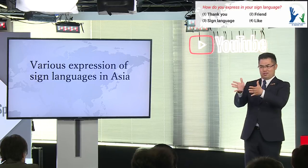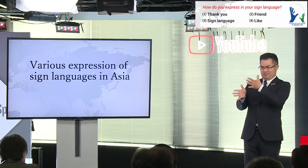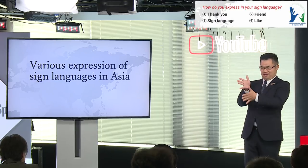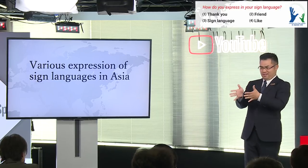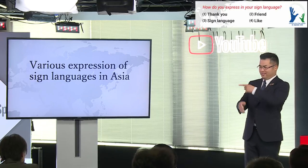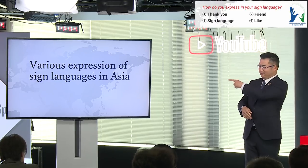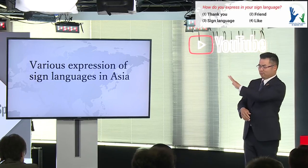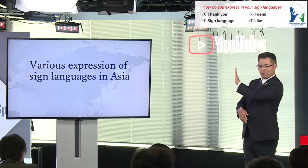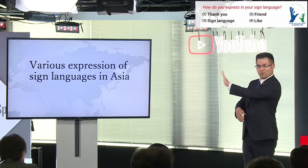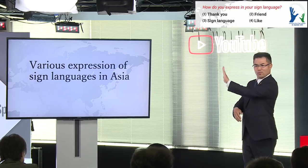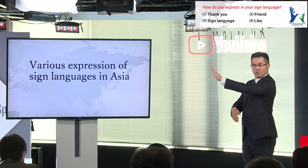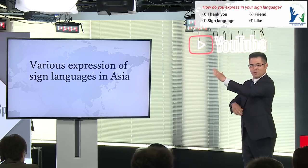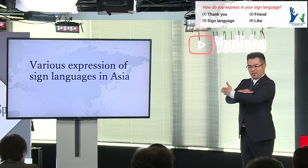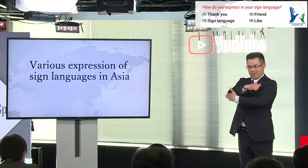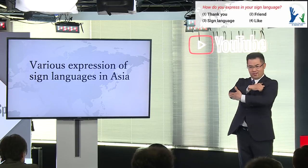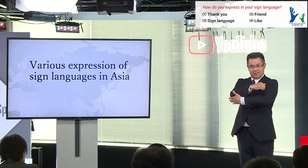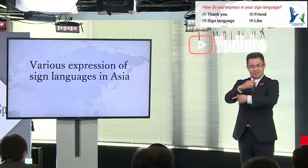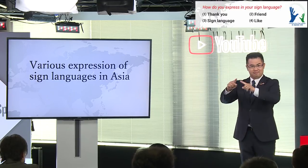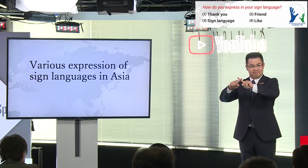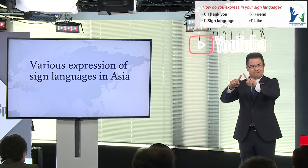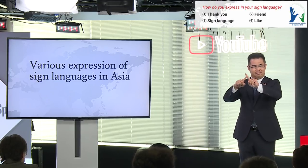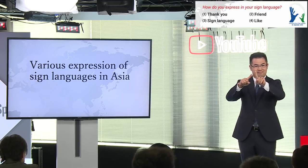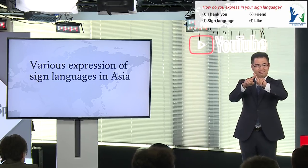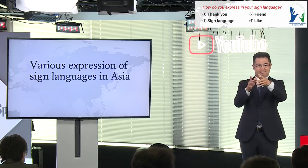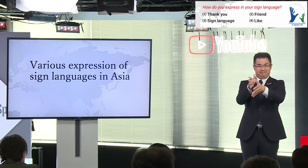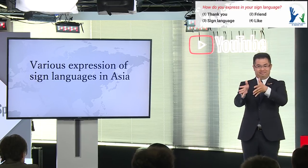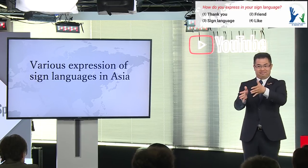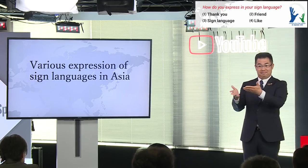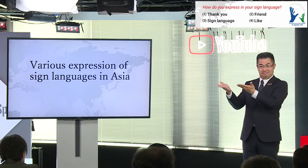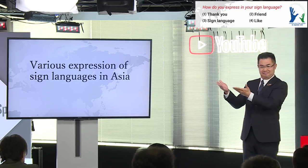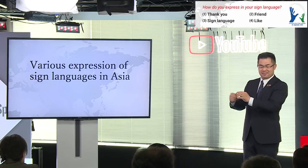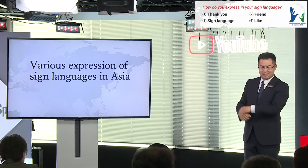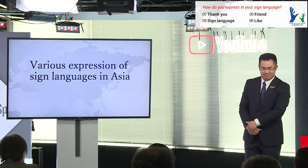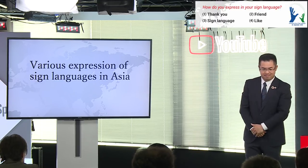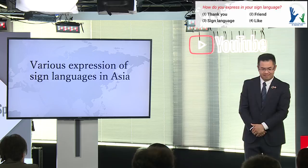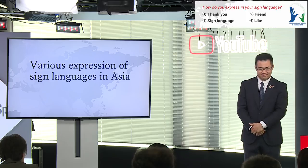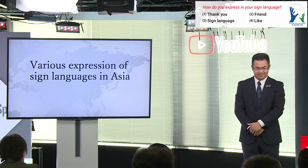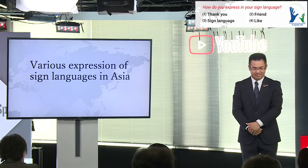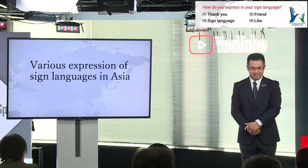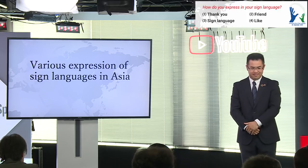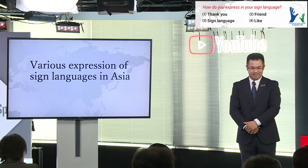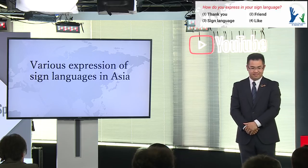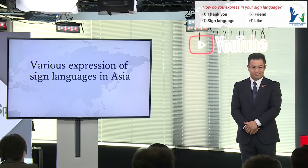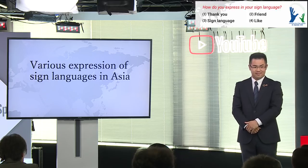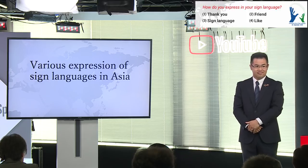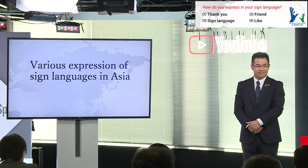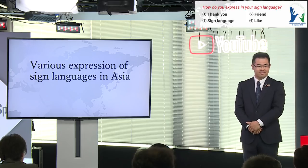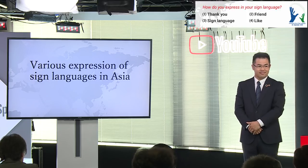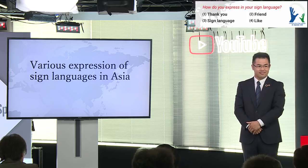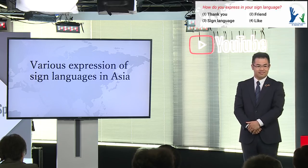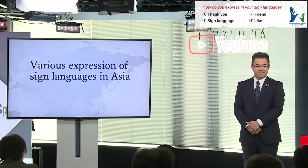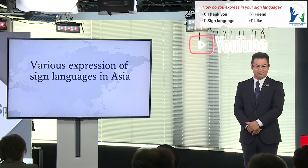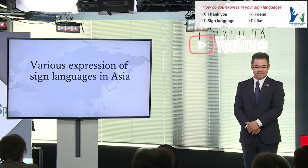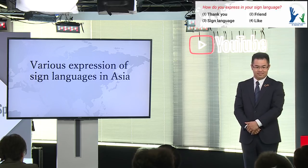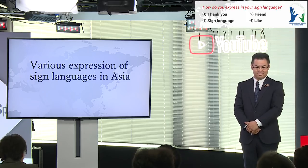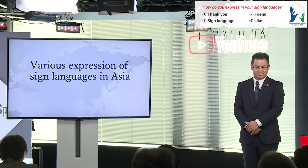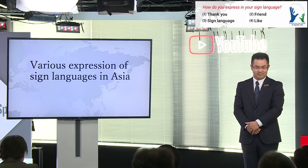Shimamoto, the world federation of the deaf regional Secretariat to say a few words. So we will be showing the sign